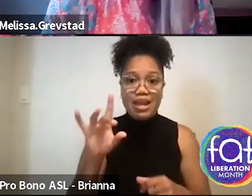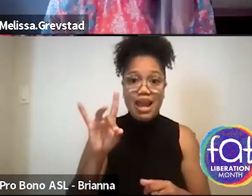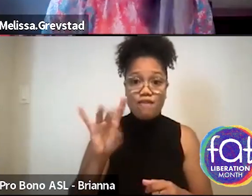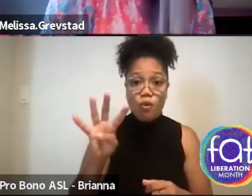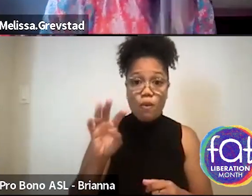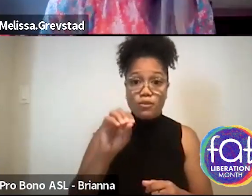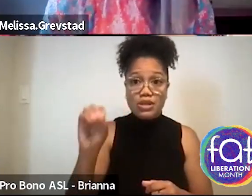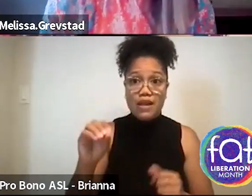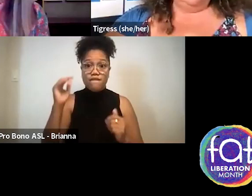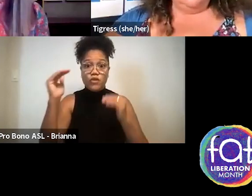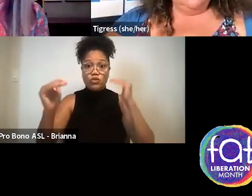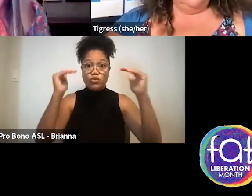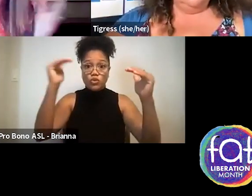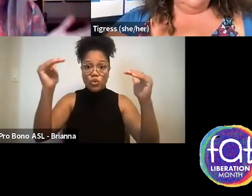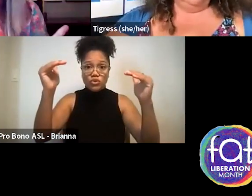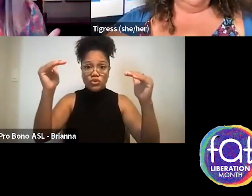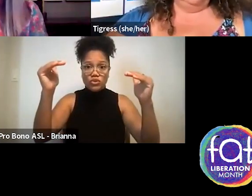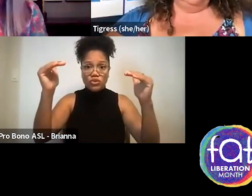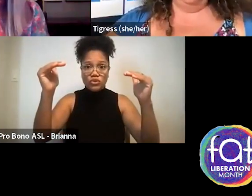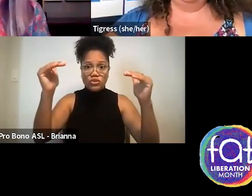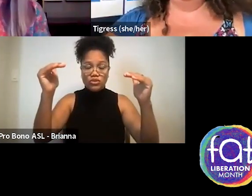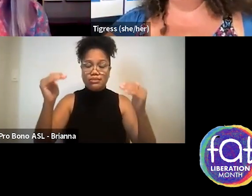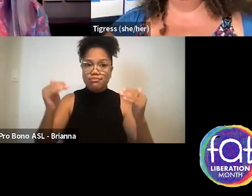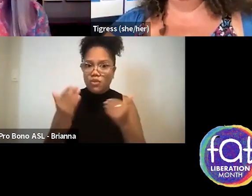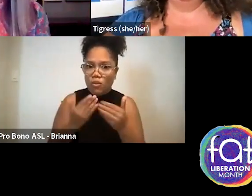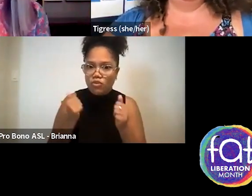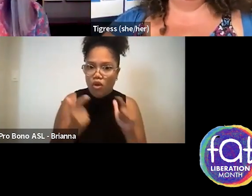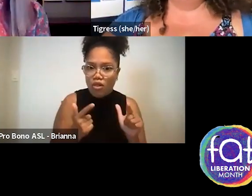in 4% of adults, almost all adults, 90% of women